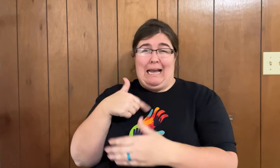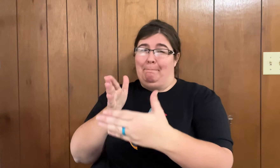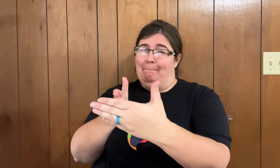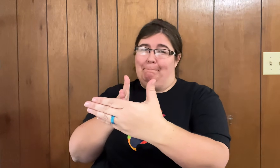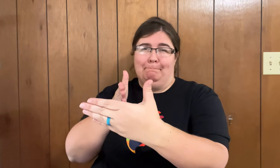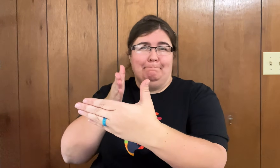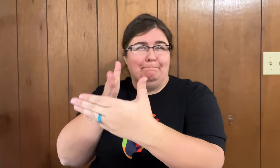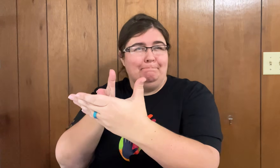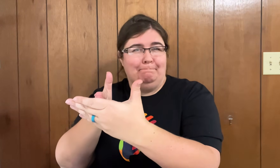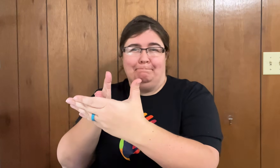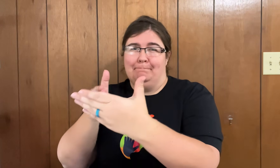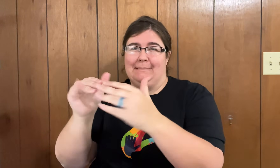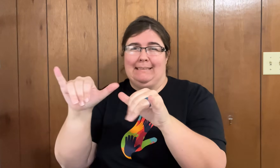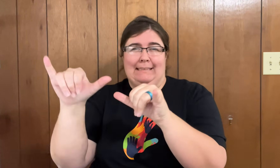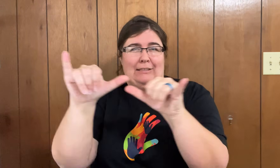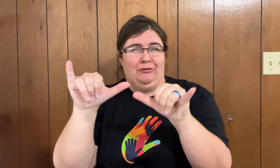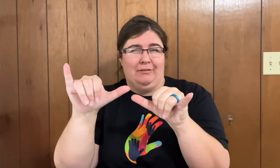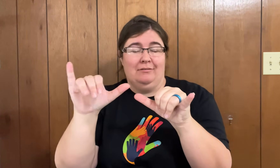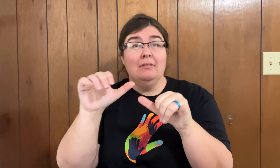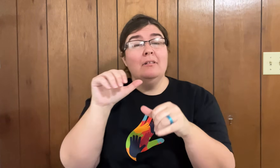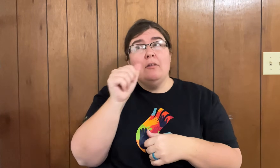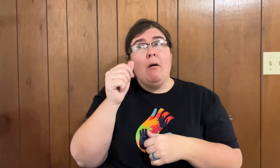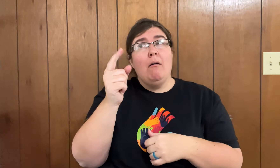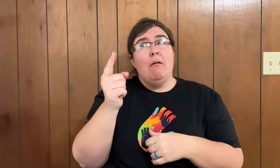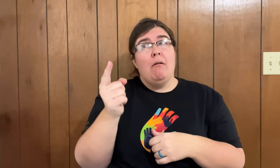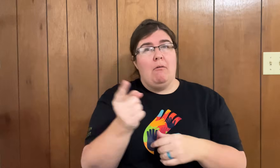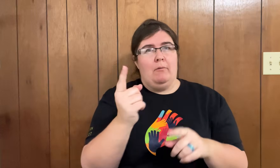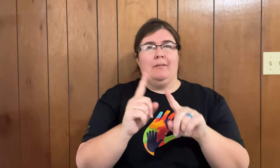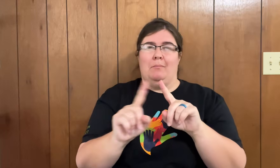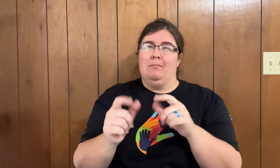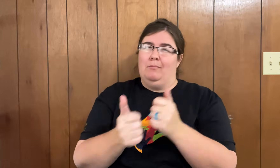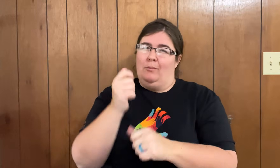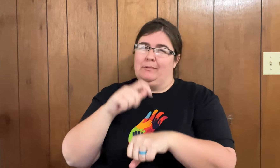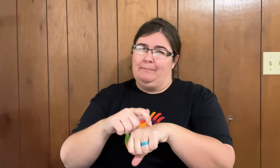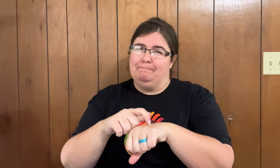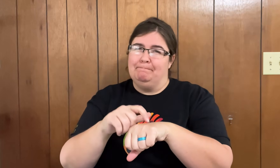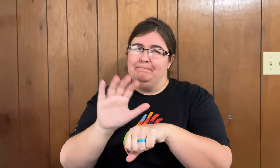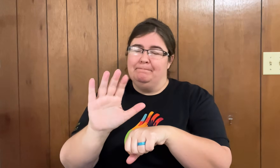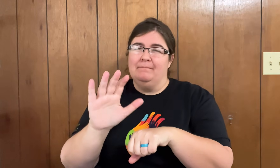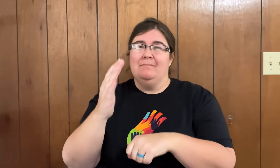please understand that I myself am opposed to standardization. Not for every situation